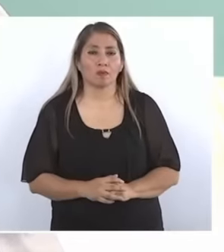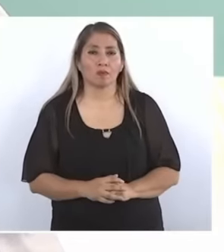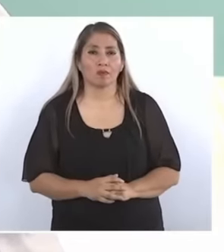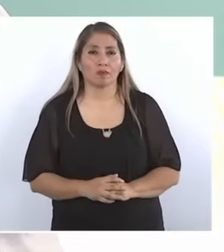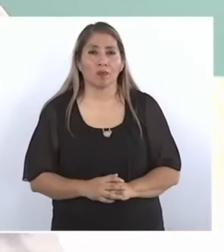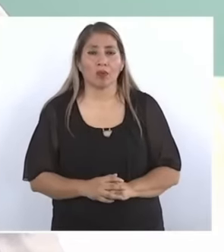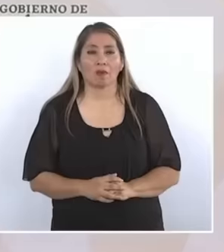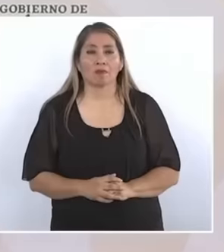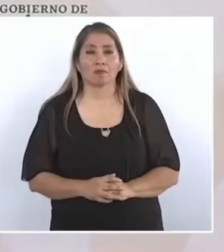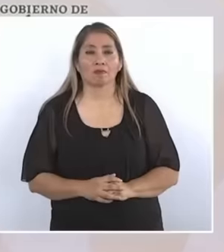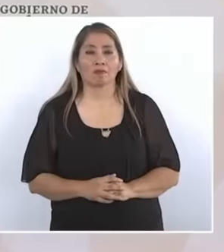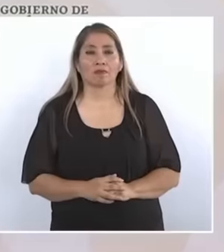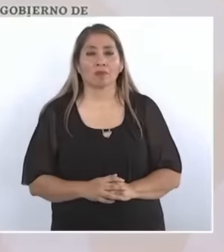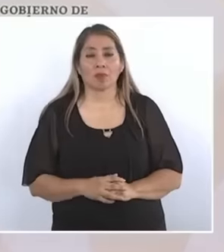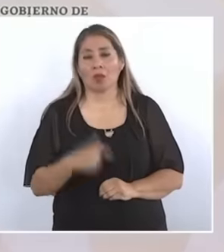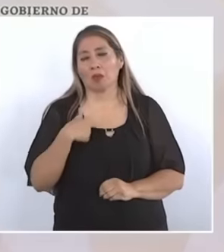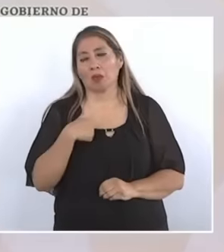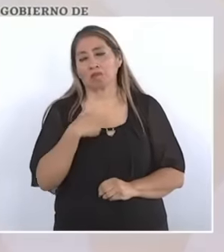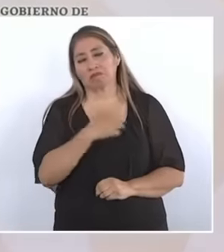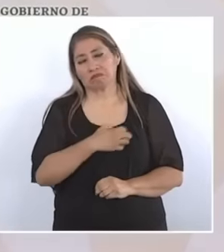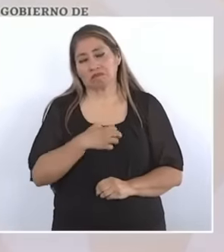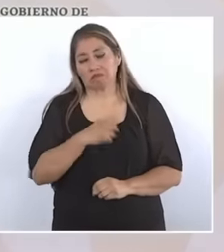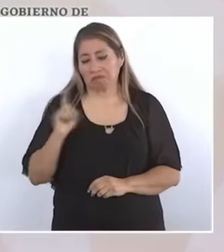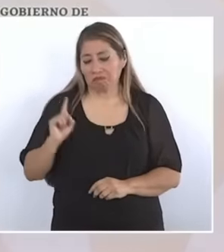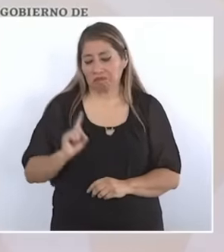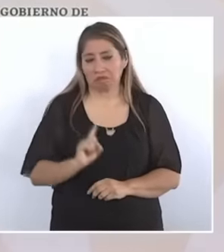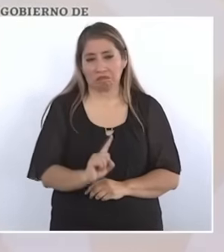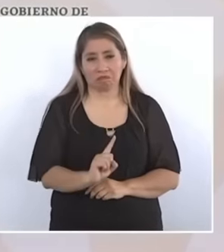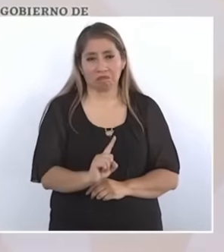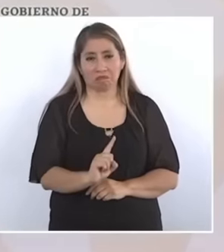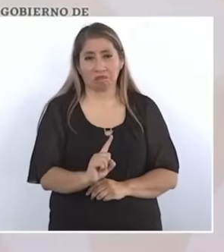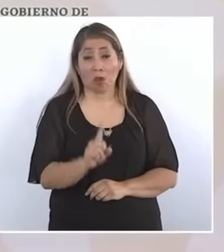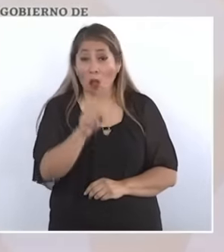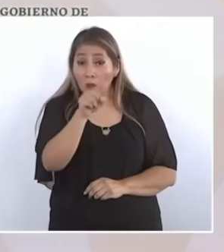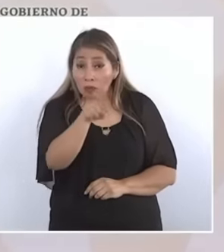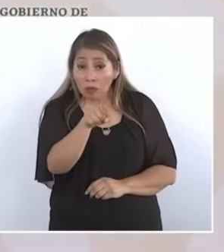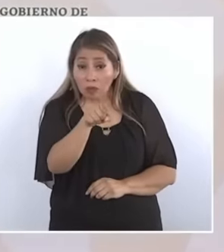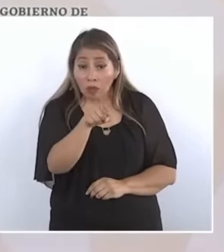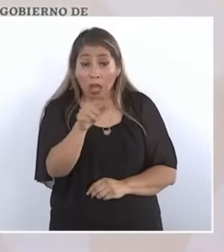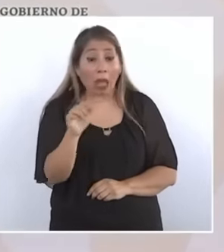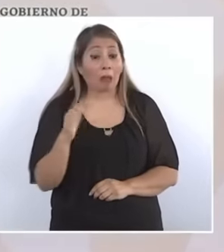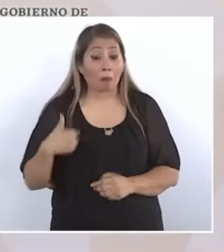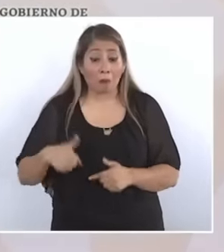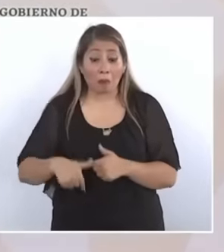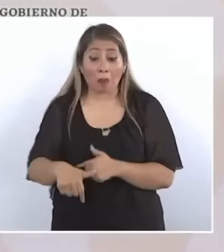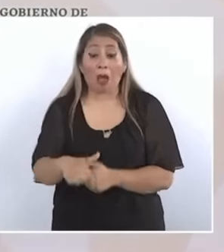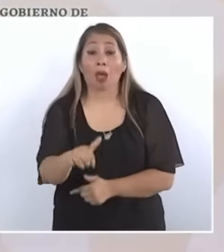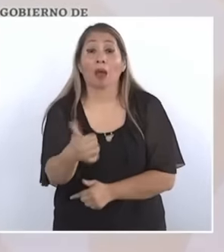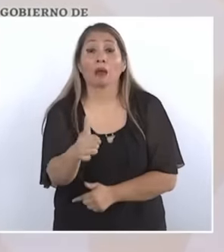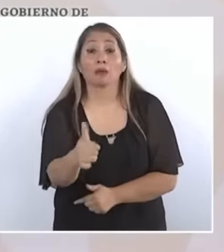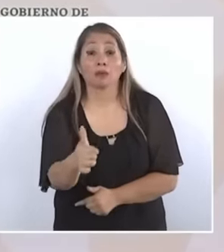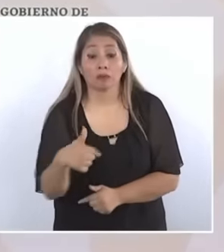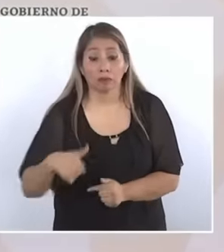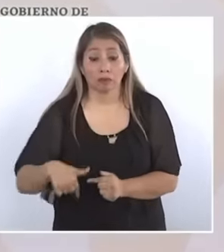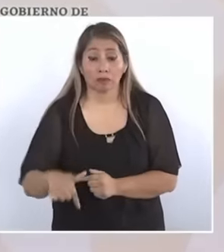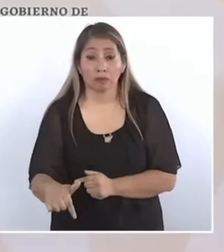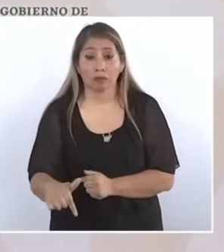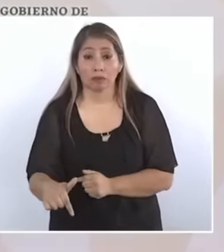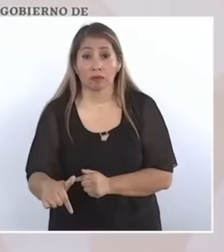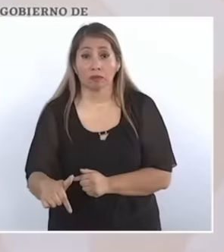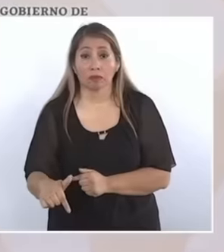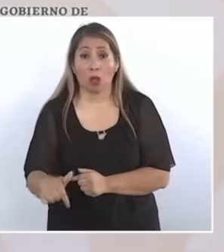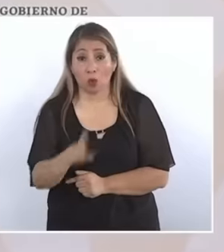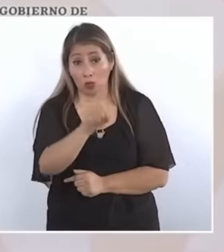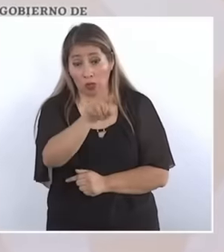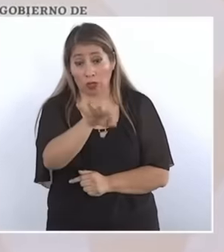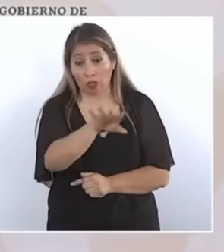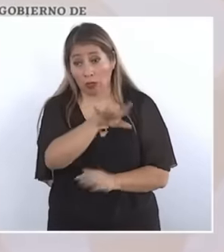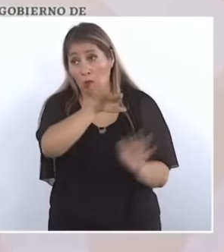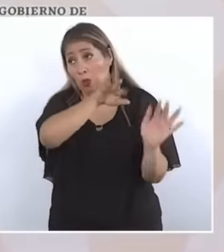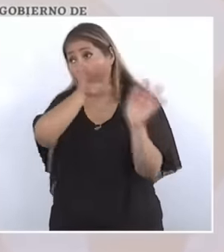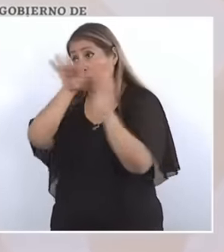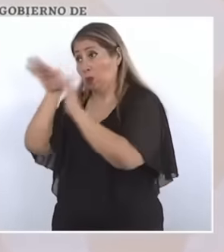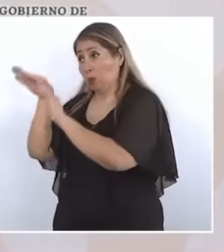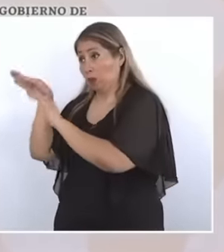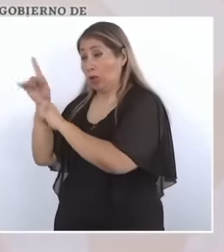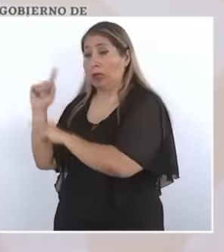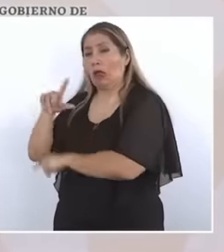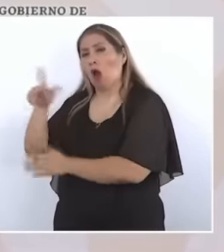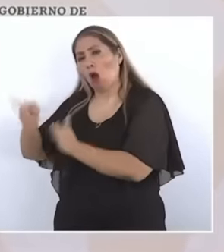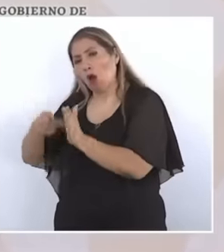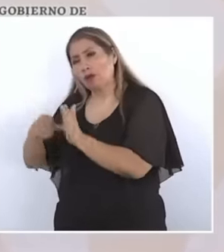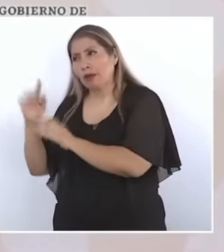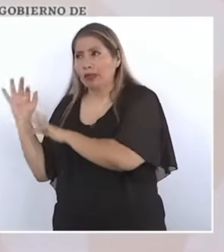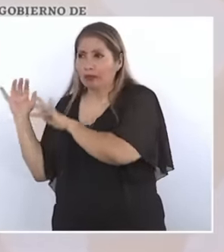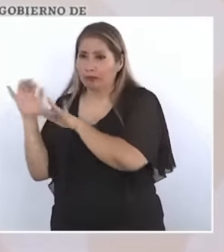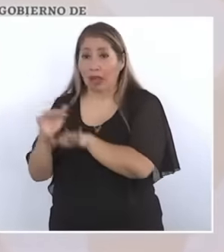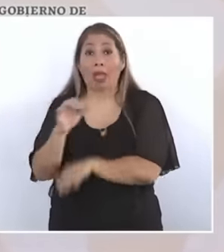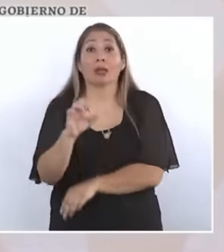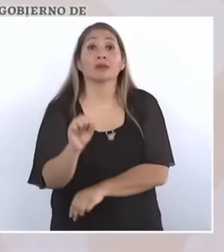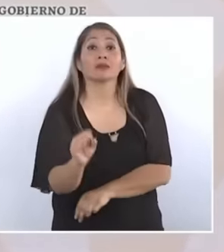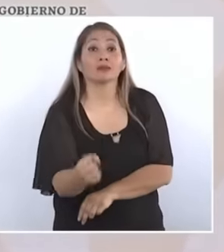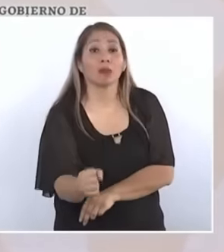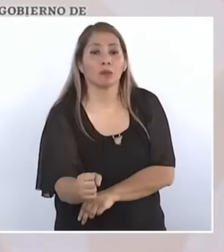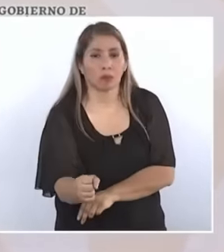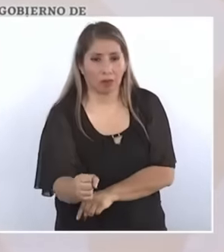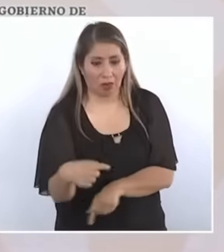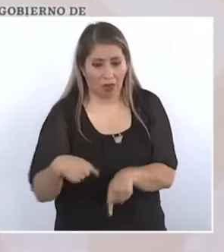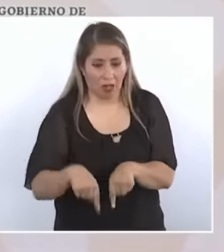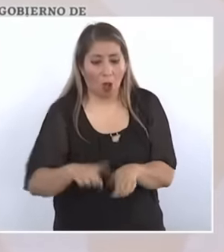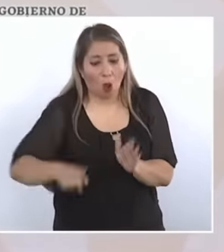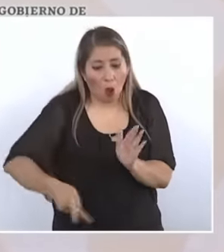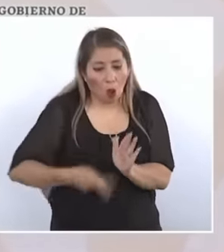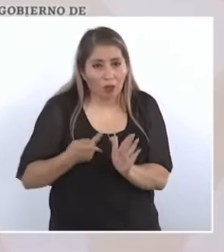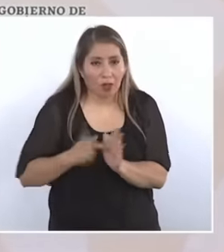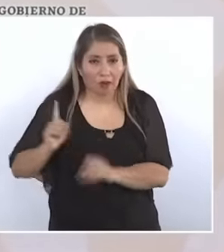to be here. We agreed that in August they will be there in the palace and I will return in September and uh